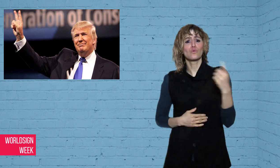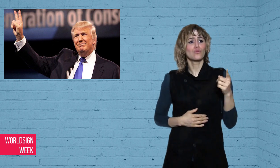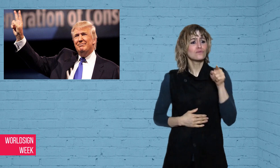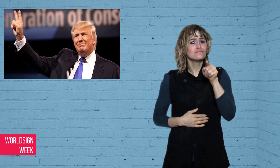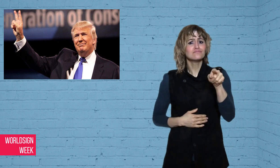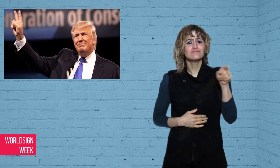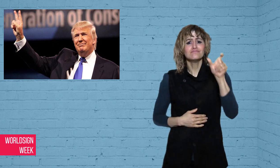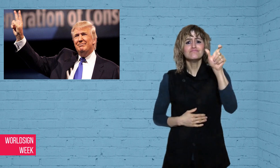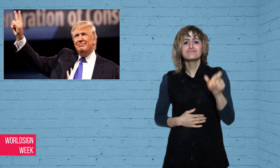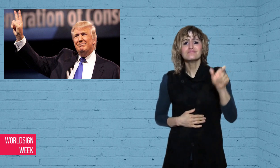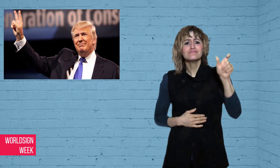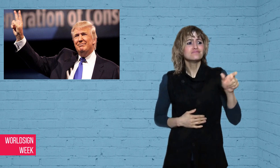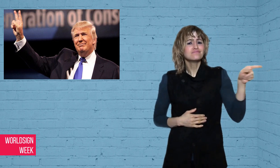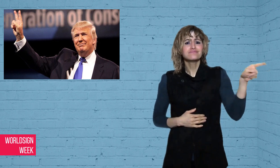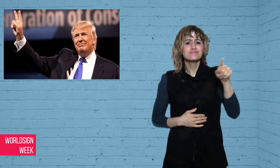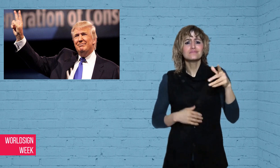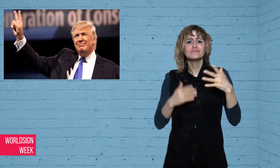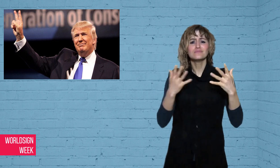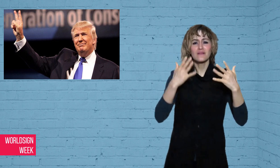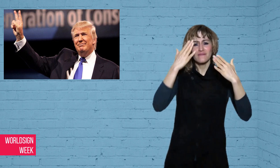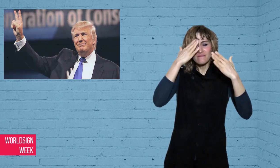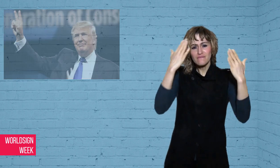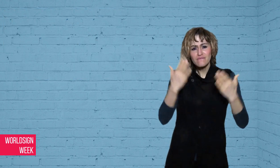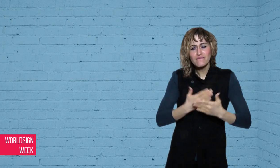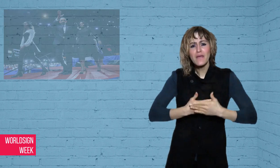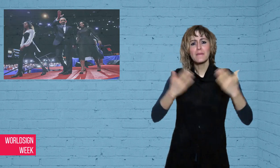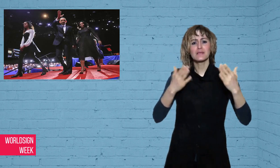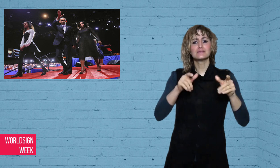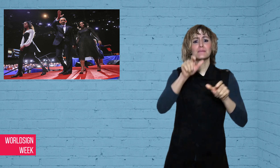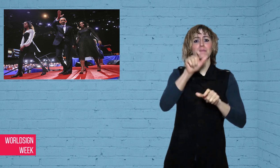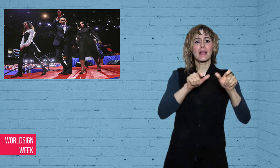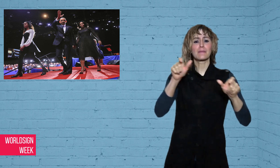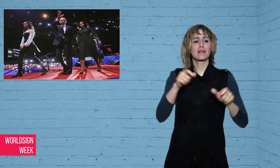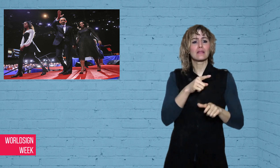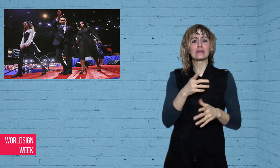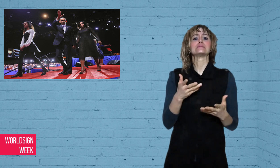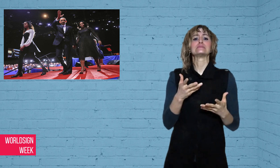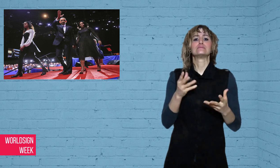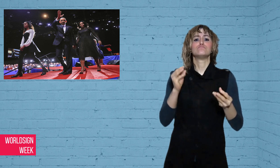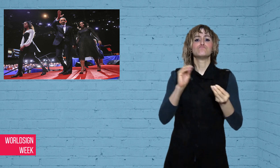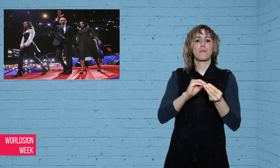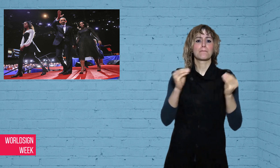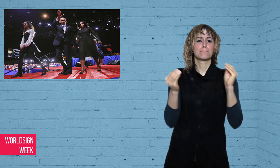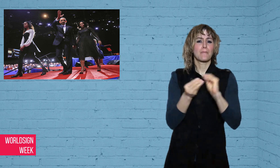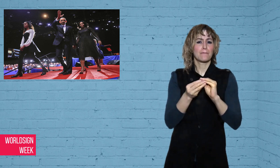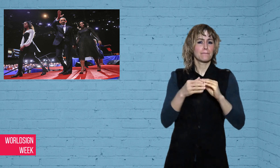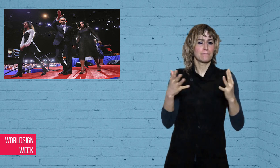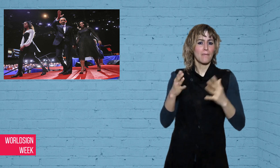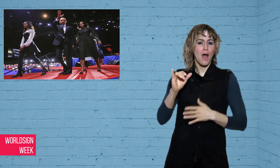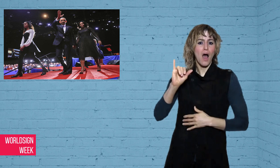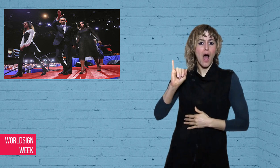celebrities who ran into trouble with IRS,